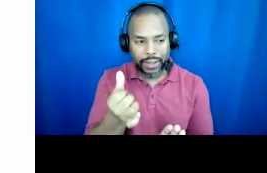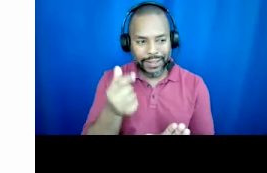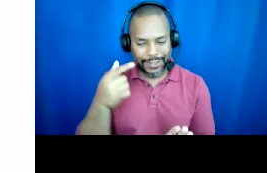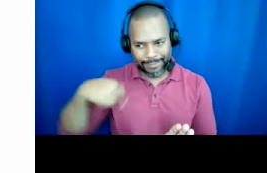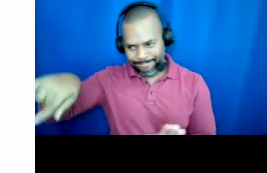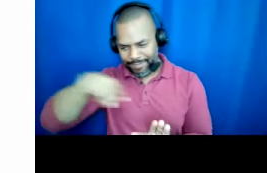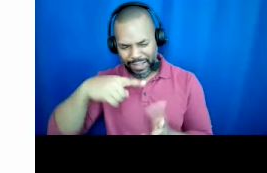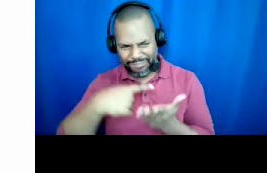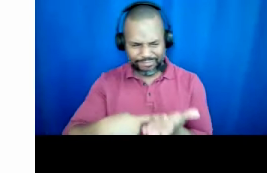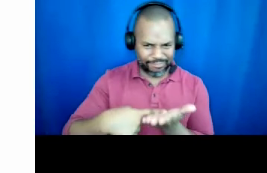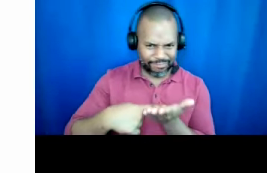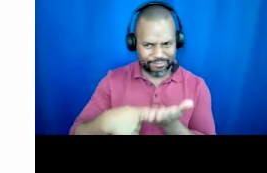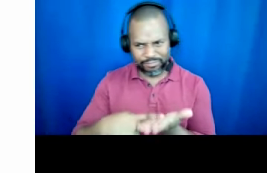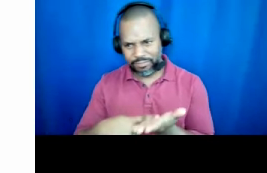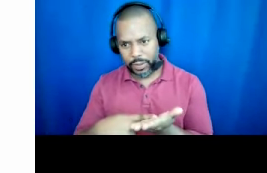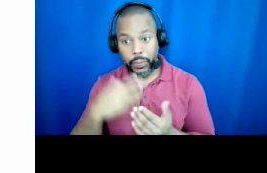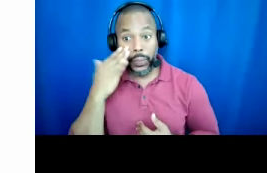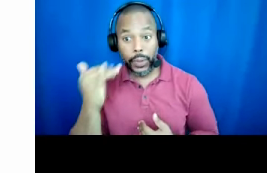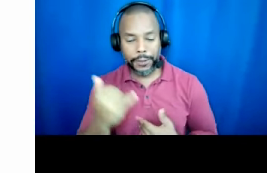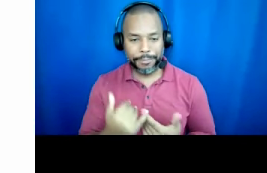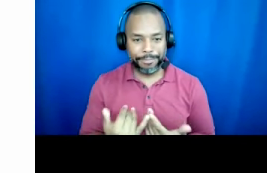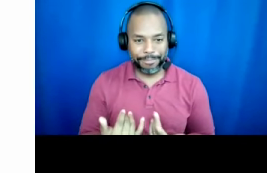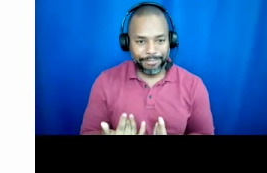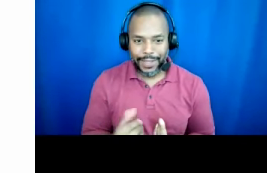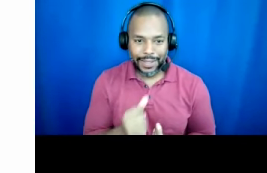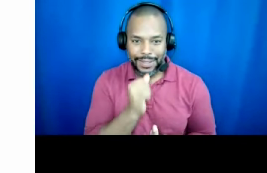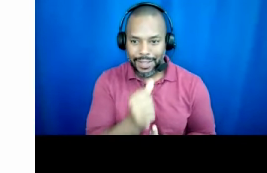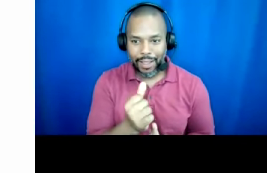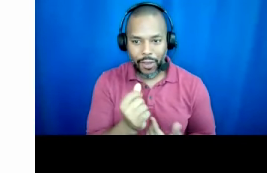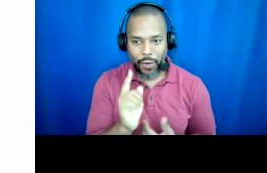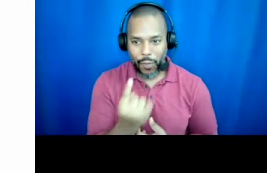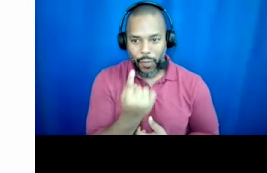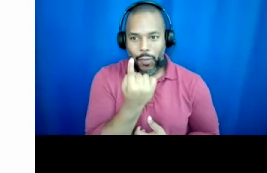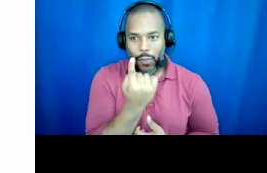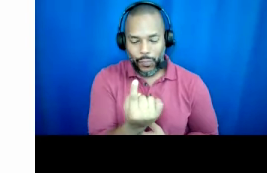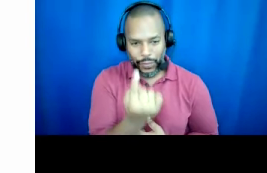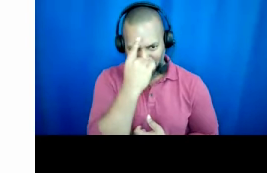because it will not just be for the immediate fiscal year.